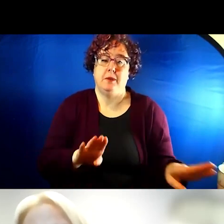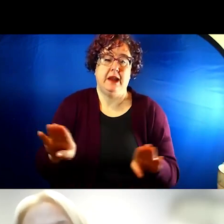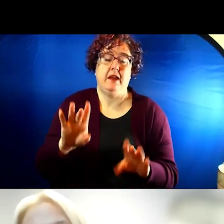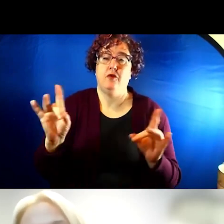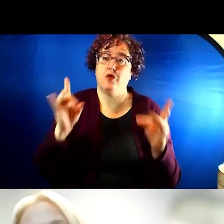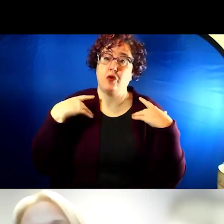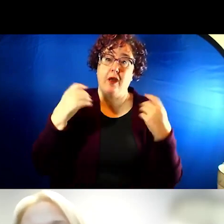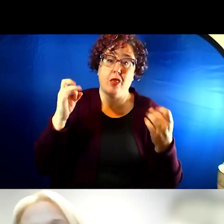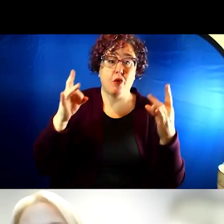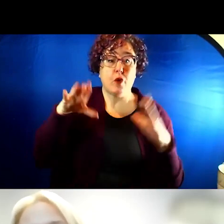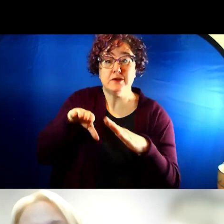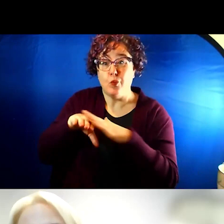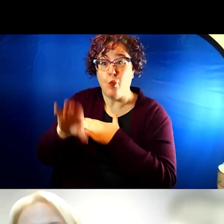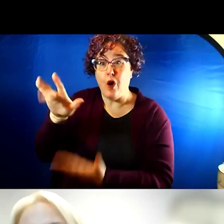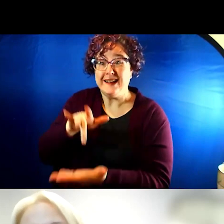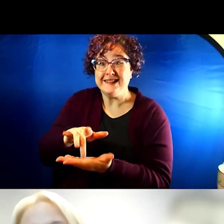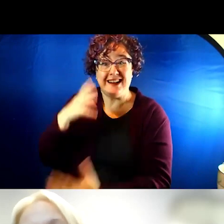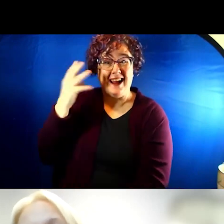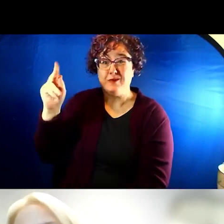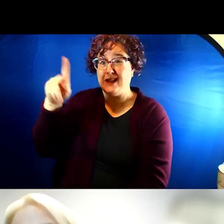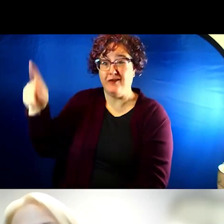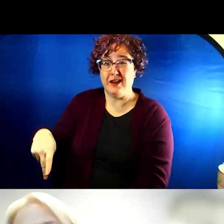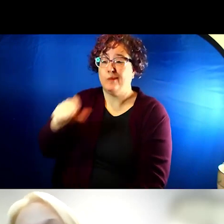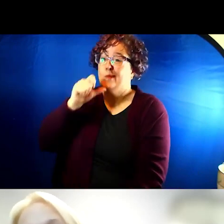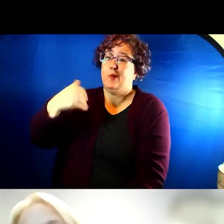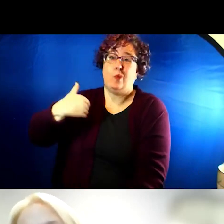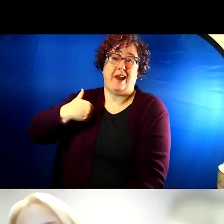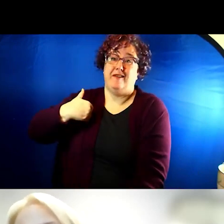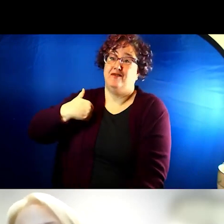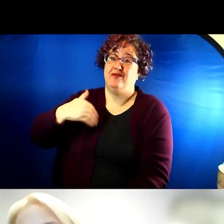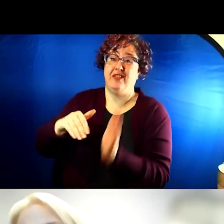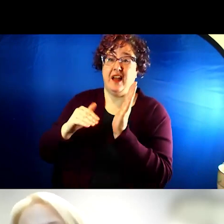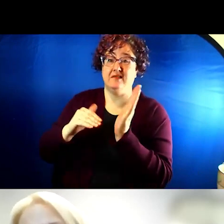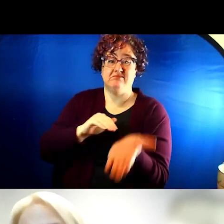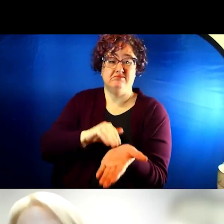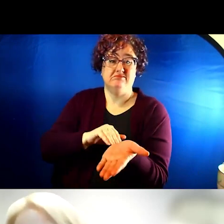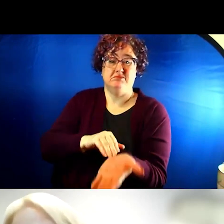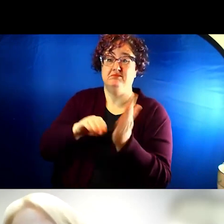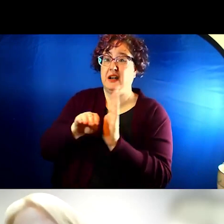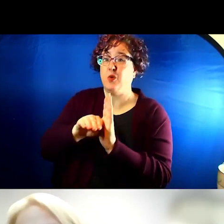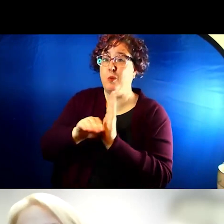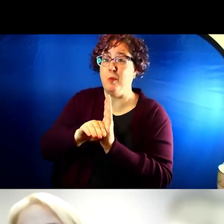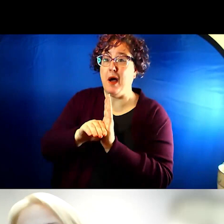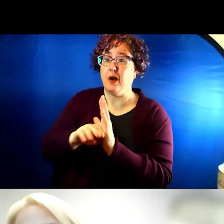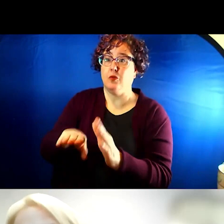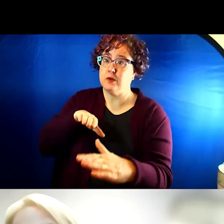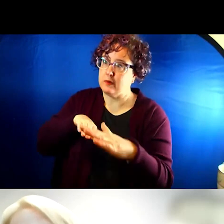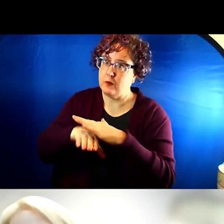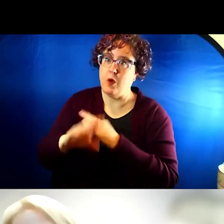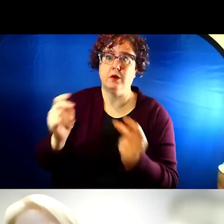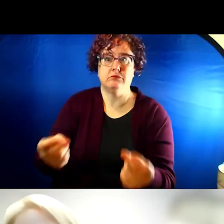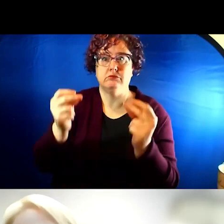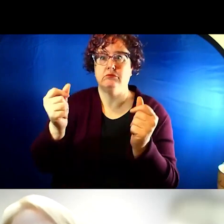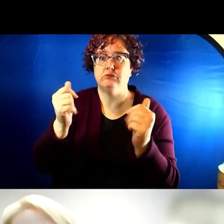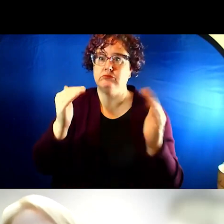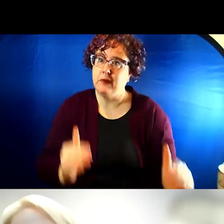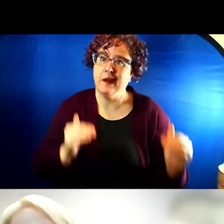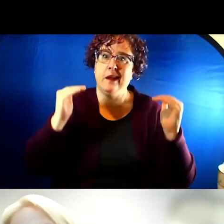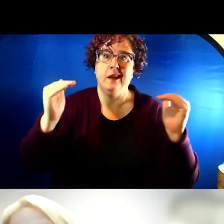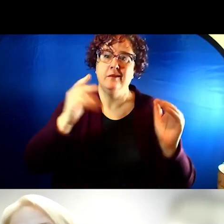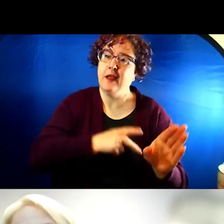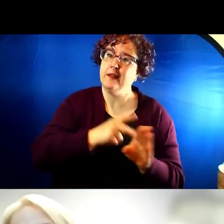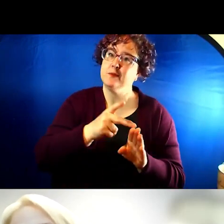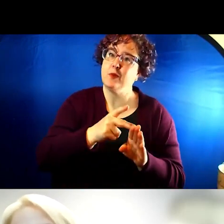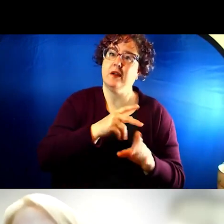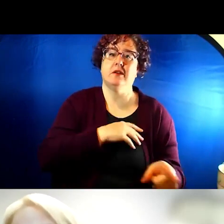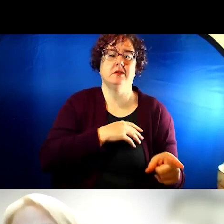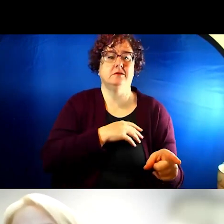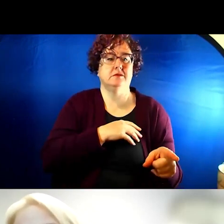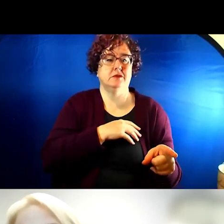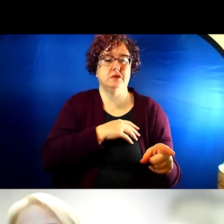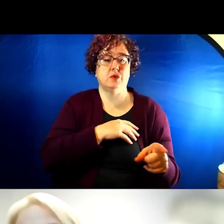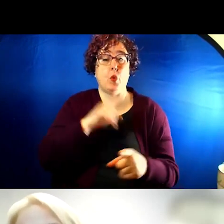WE WANT SOMEONE TO WALK IN AND HAVE IMMEDIATE ACCESS AND BE DIAGNOSED AND HAVE